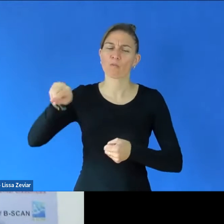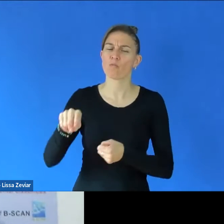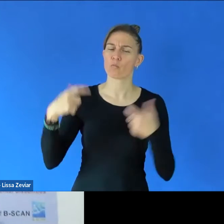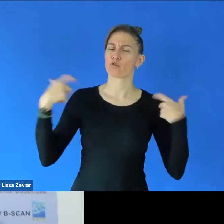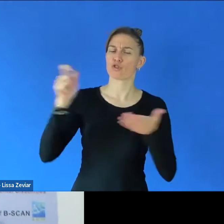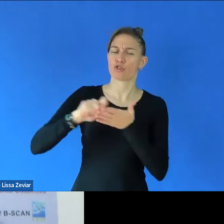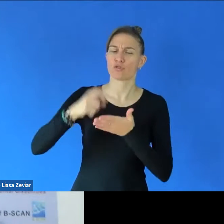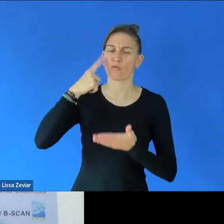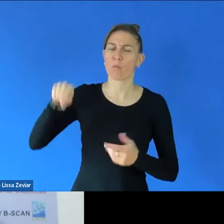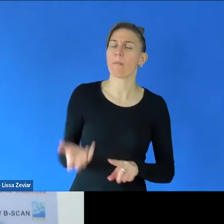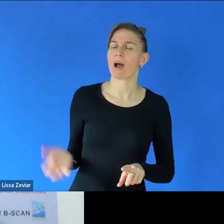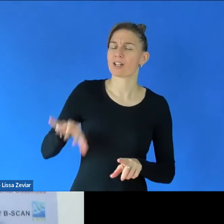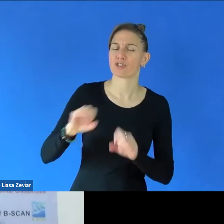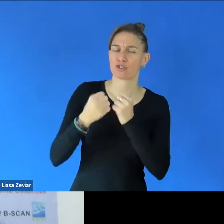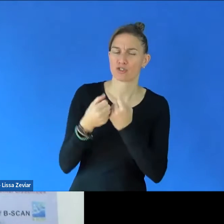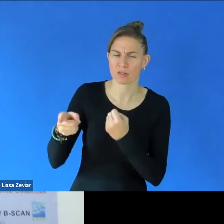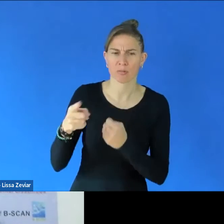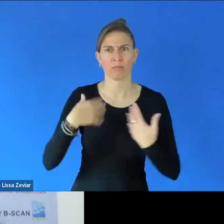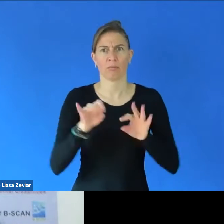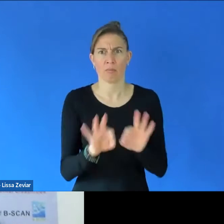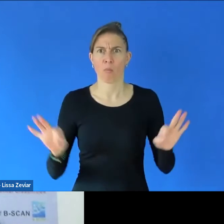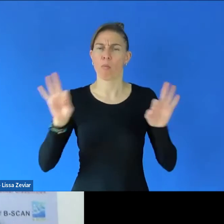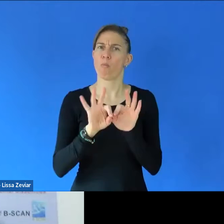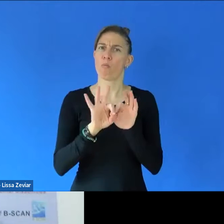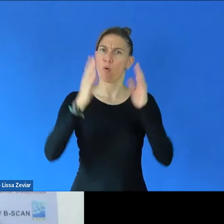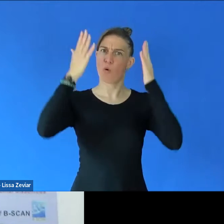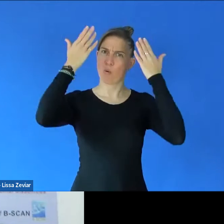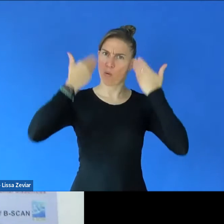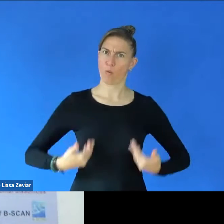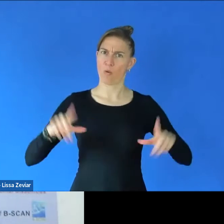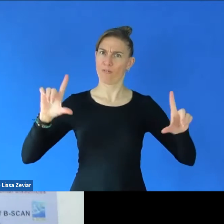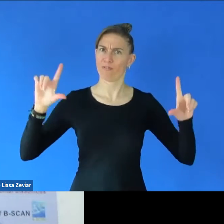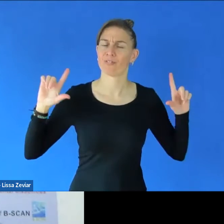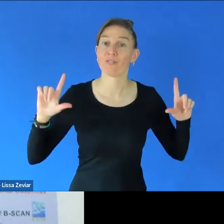She is a key figure for the empowerment of persons with disabilities in Bangladesh.